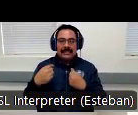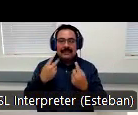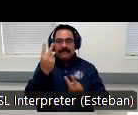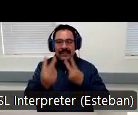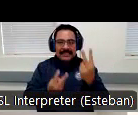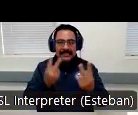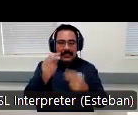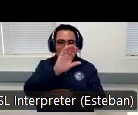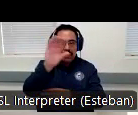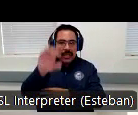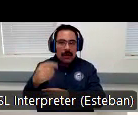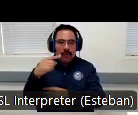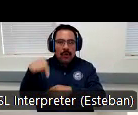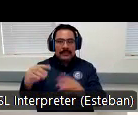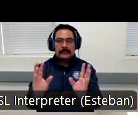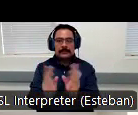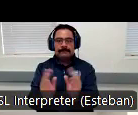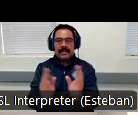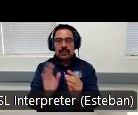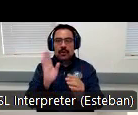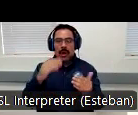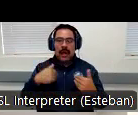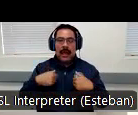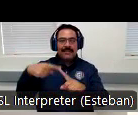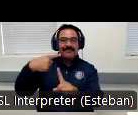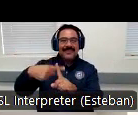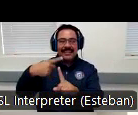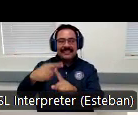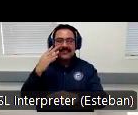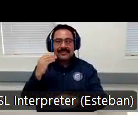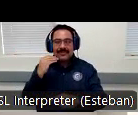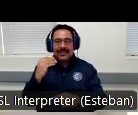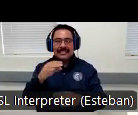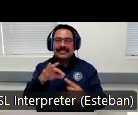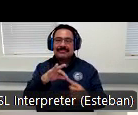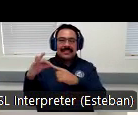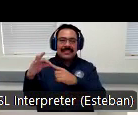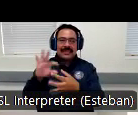Chicago for the convention are going to have a positive experience, especially as it relates to